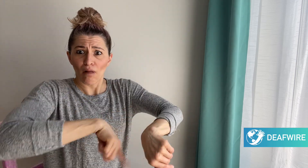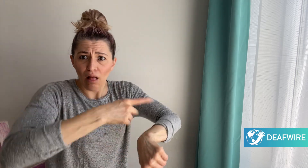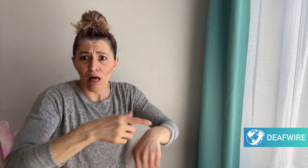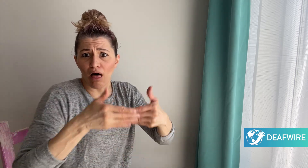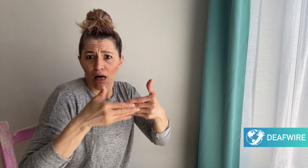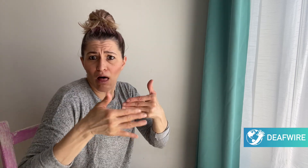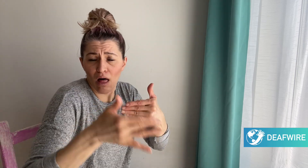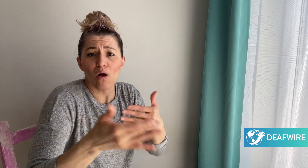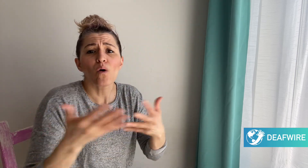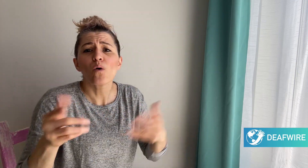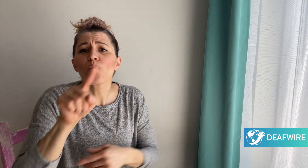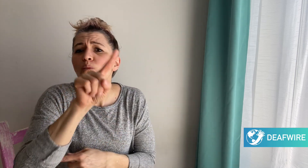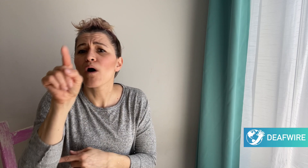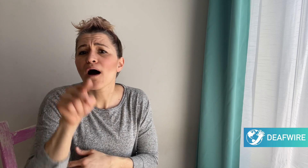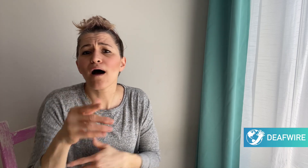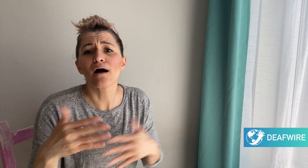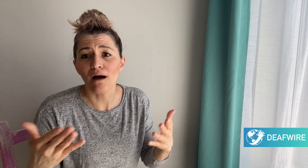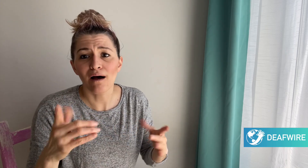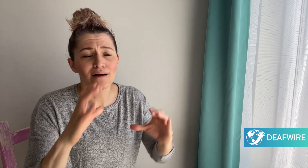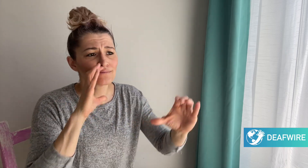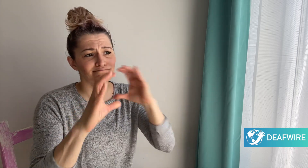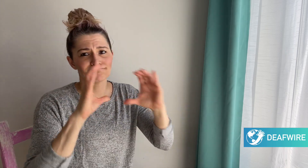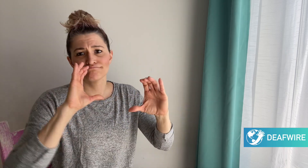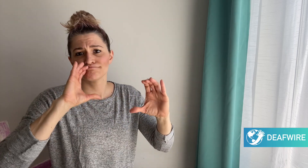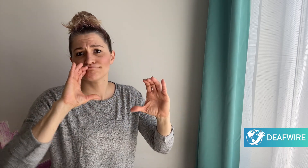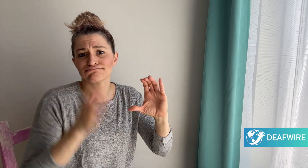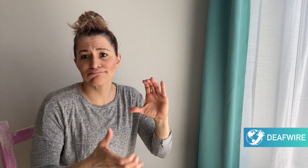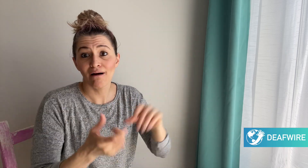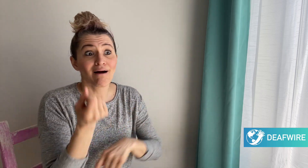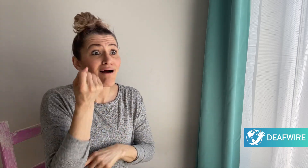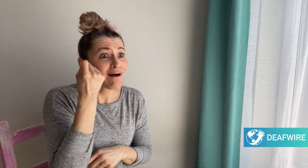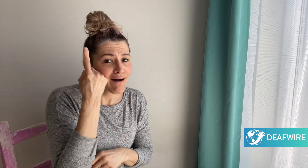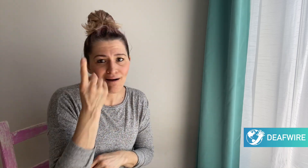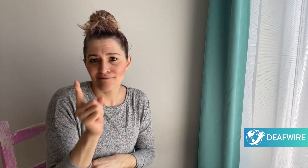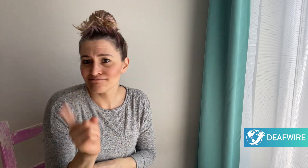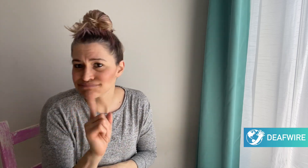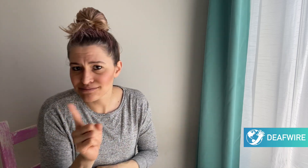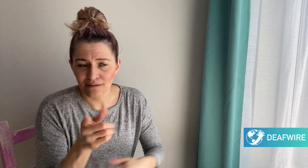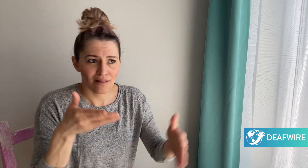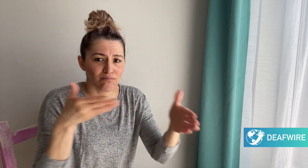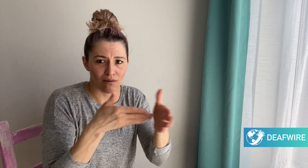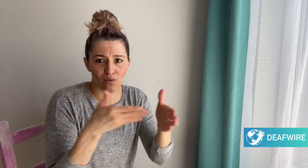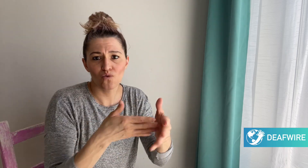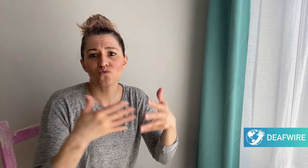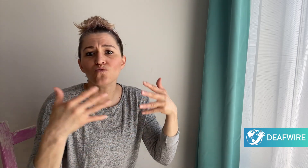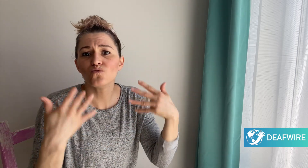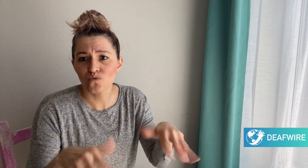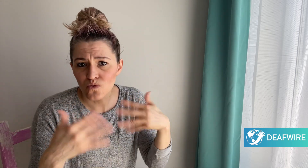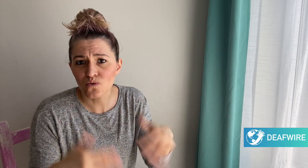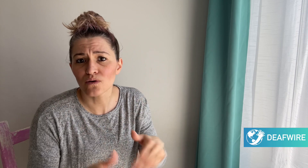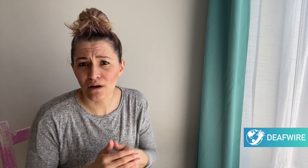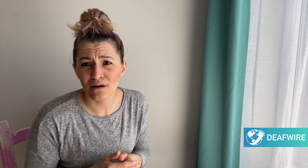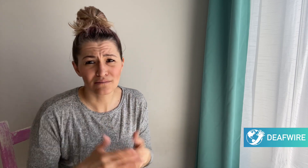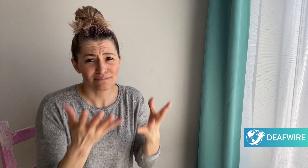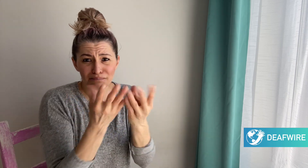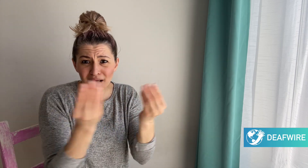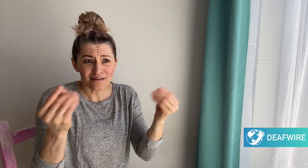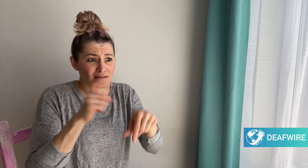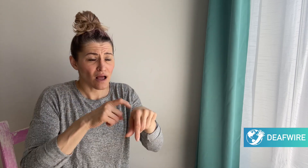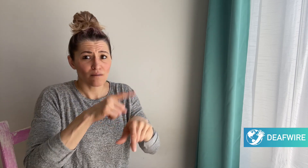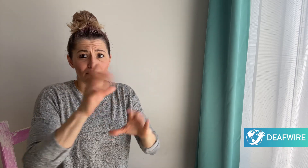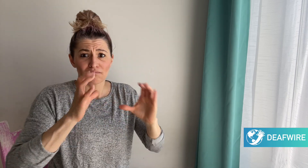longer because of misunderstandings, miscommunication and